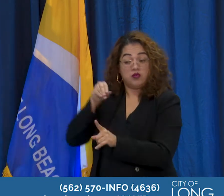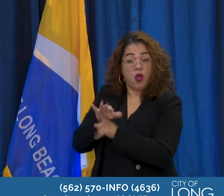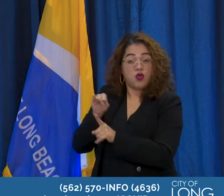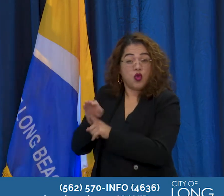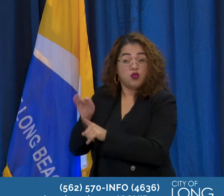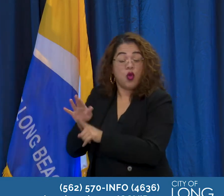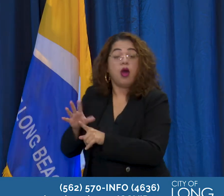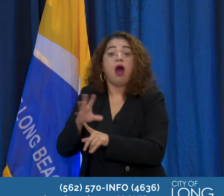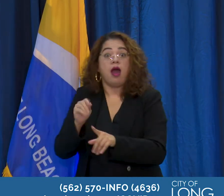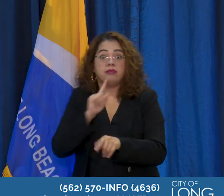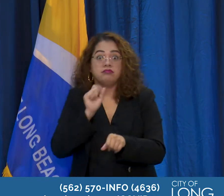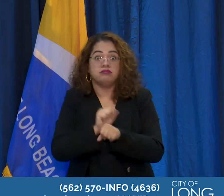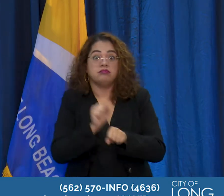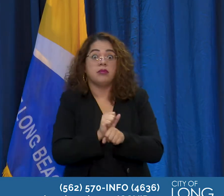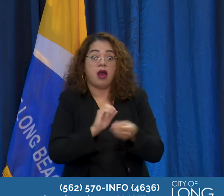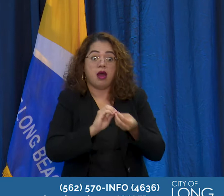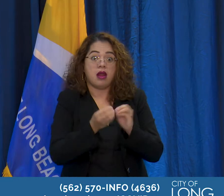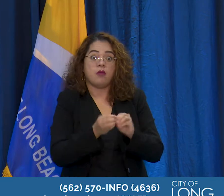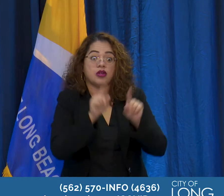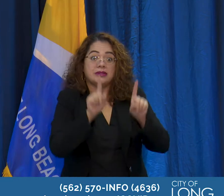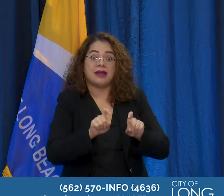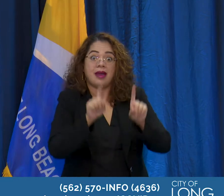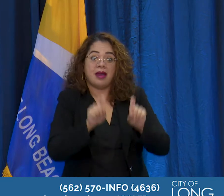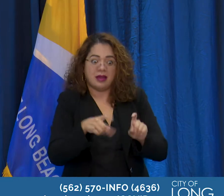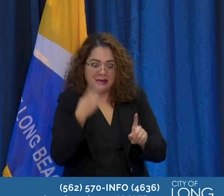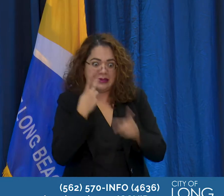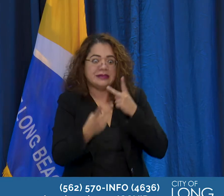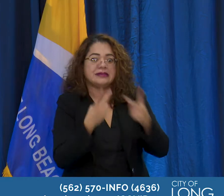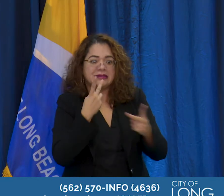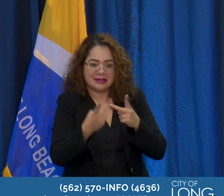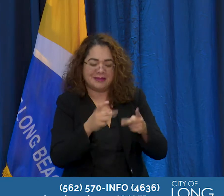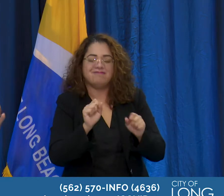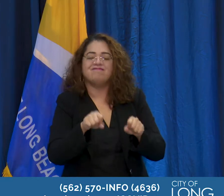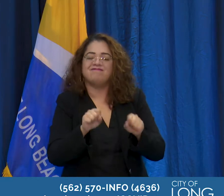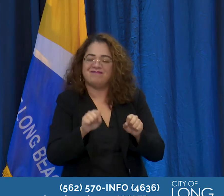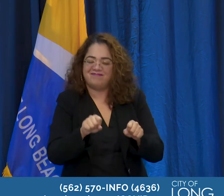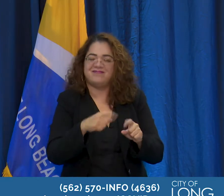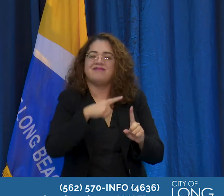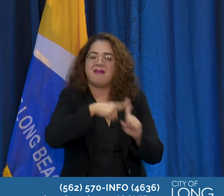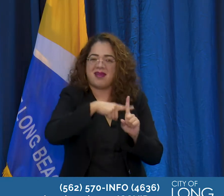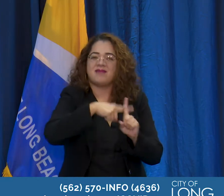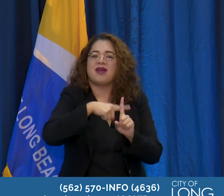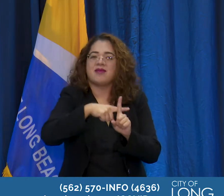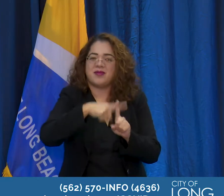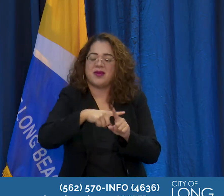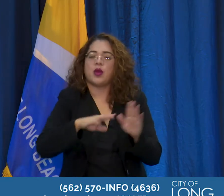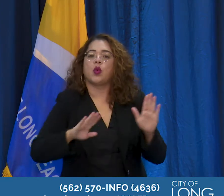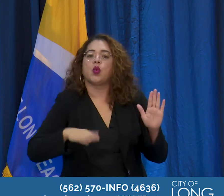So if you look at the L.A County numbers right now, over the last few days, there is a little